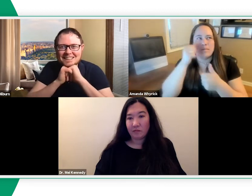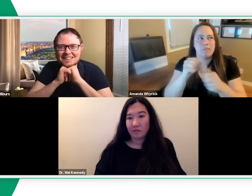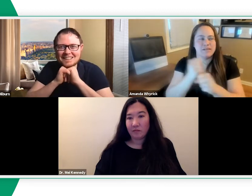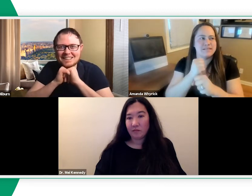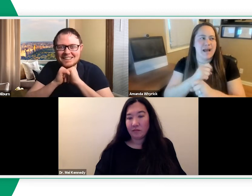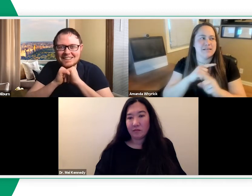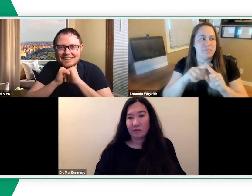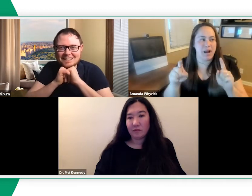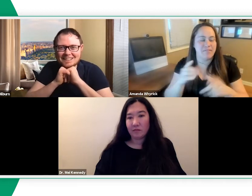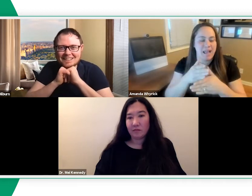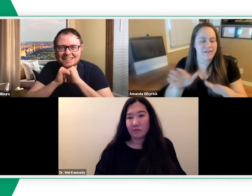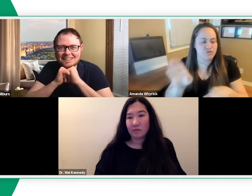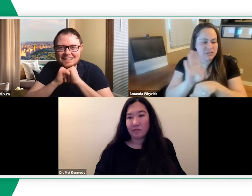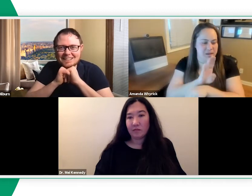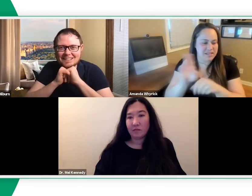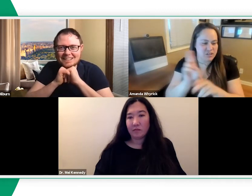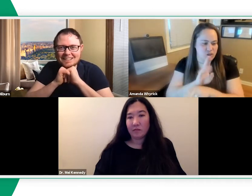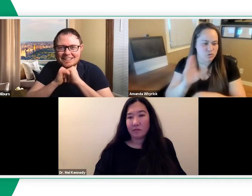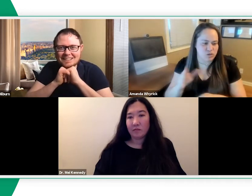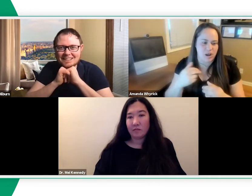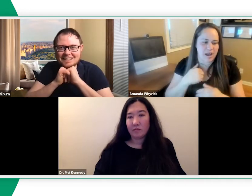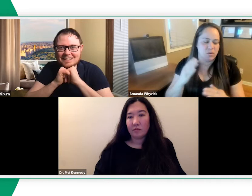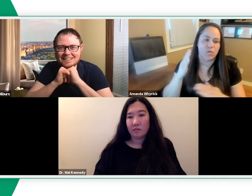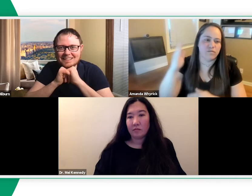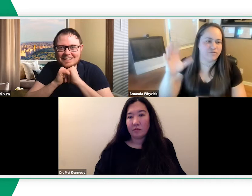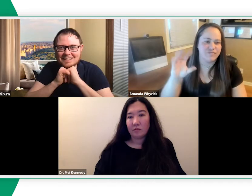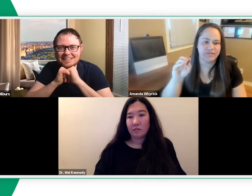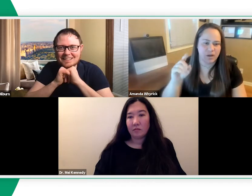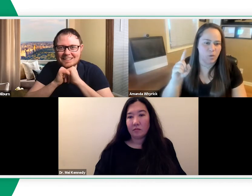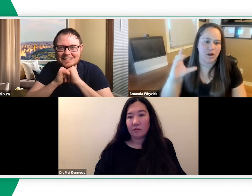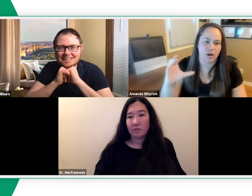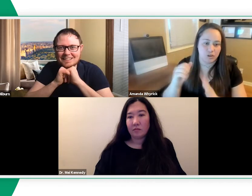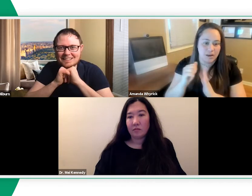remember the stats – but the average business user has over 5,100 accounts or different